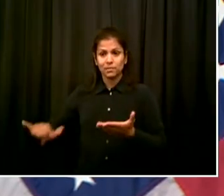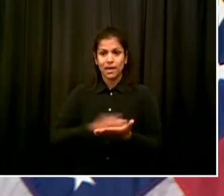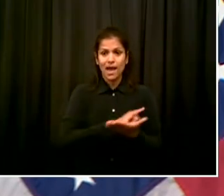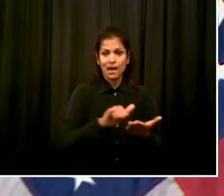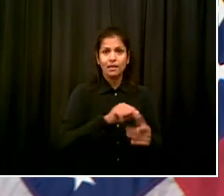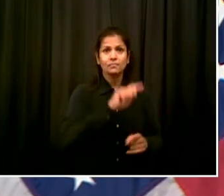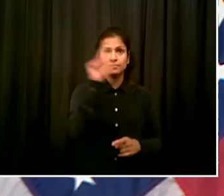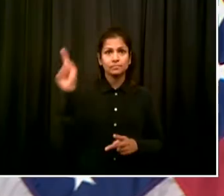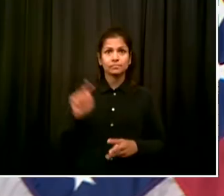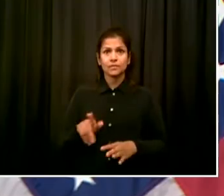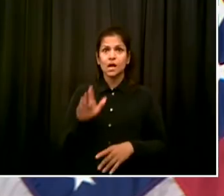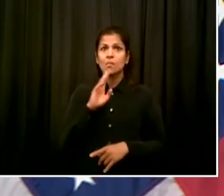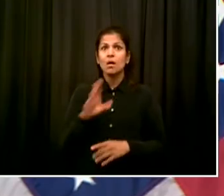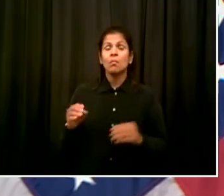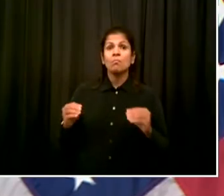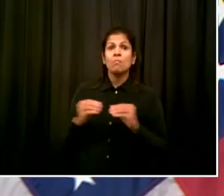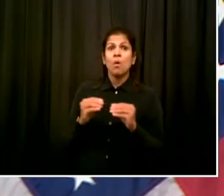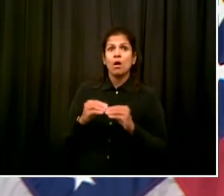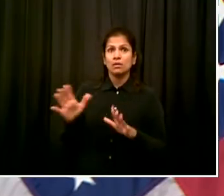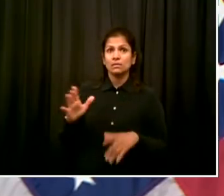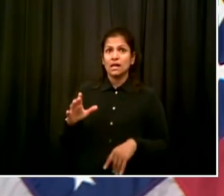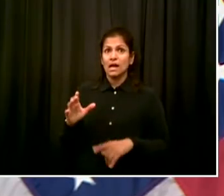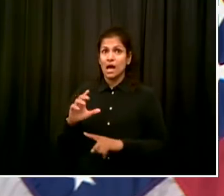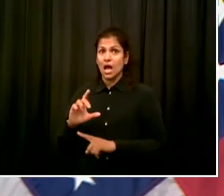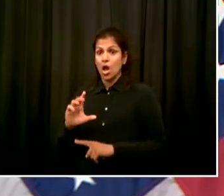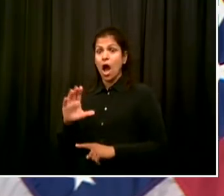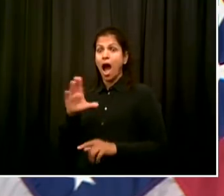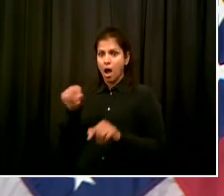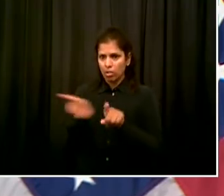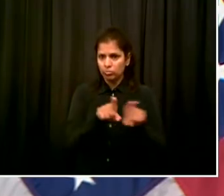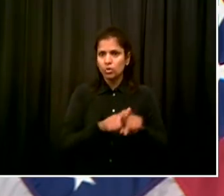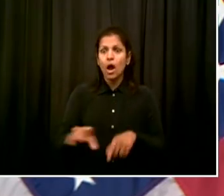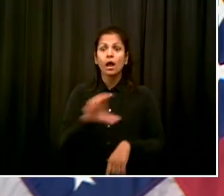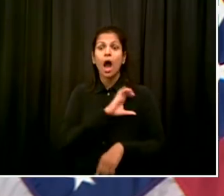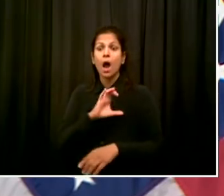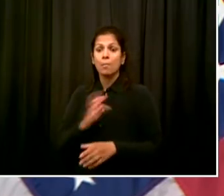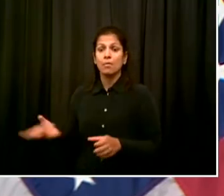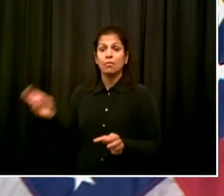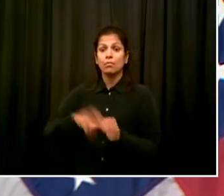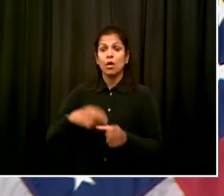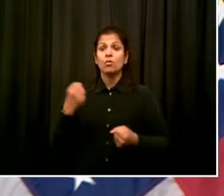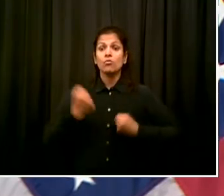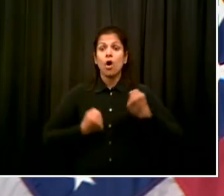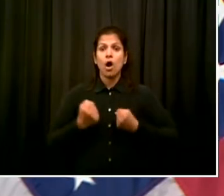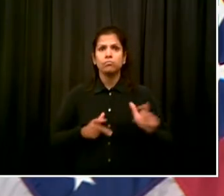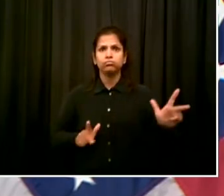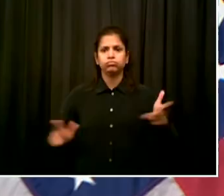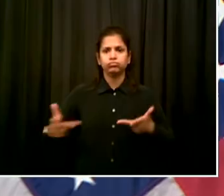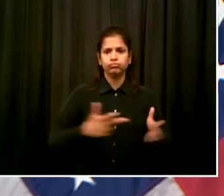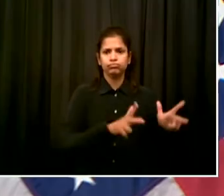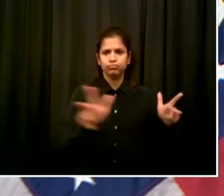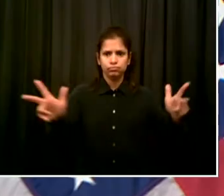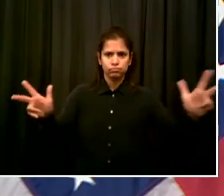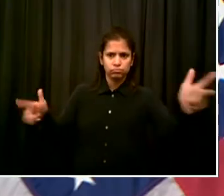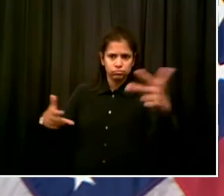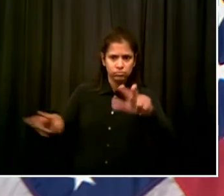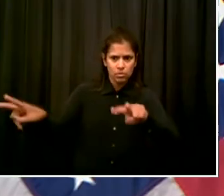MARKED POLICE CARS . WILL ALSO BE OVERLIAYN G THAT WITH INCREASED TECHNOLOGY, EVERYTHING FROM